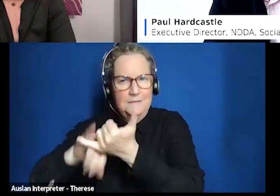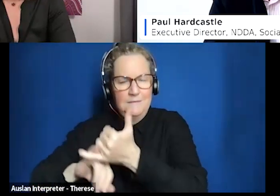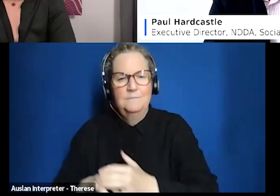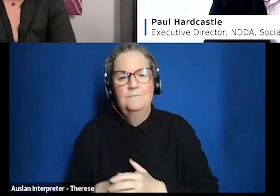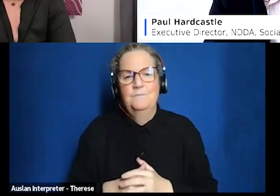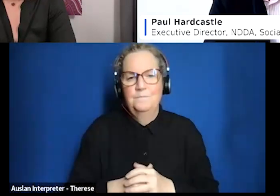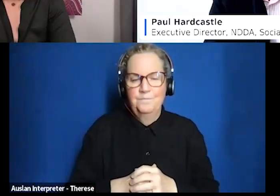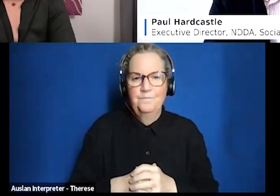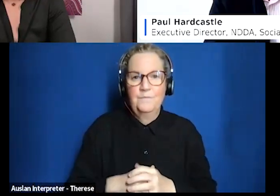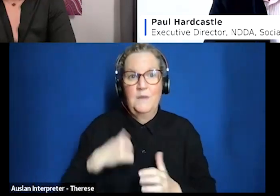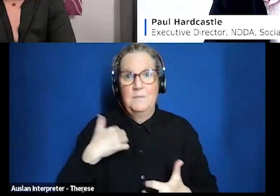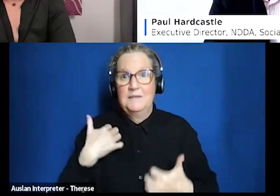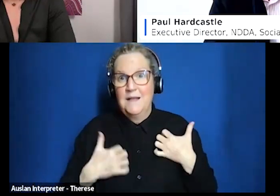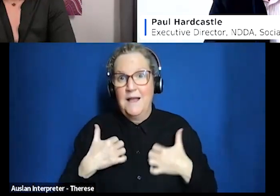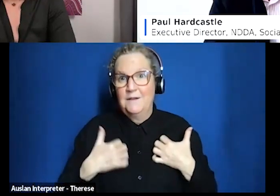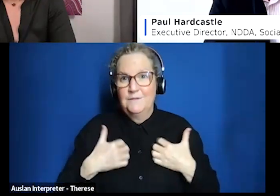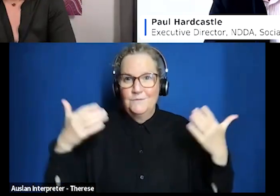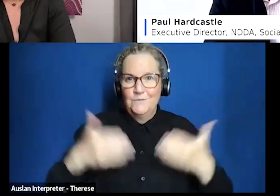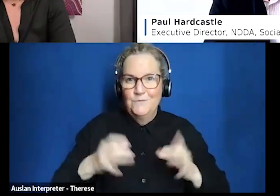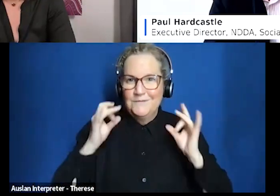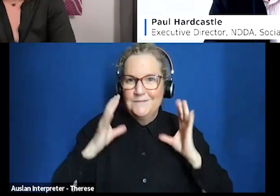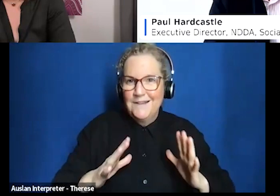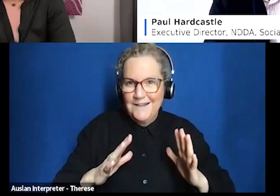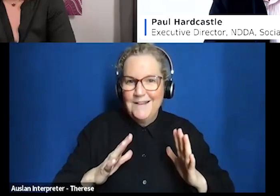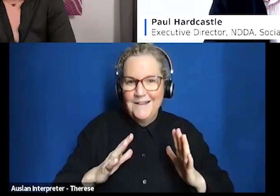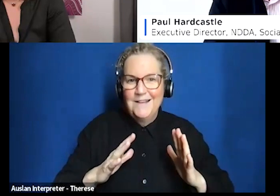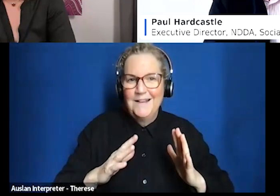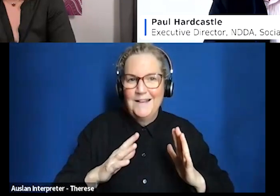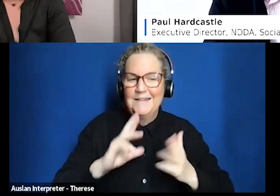I'm excited to introduce you to the national disability data asset.